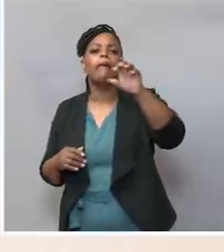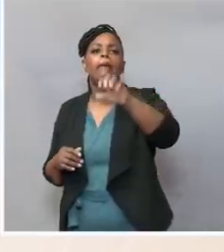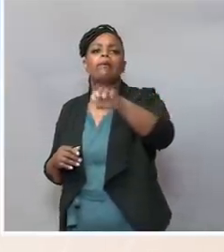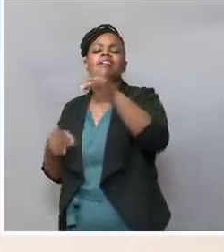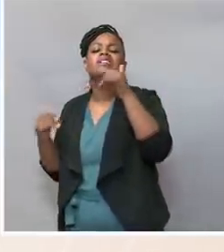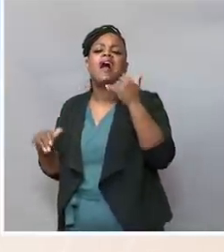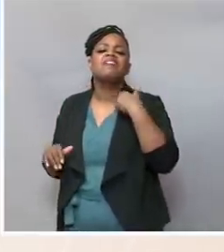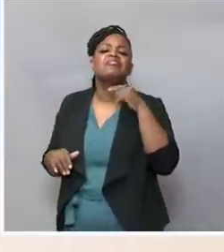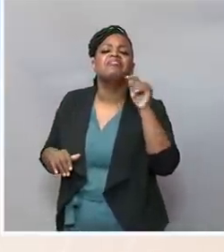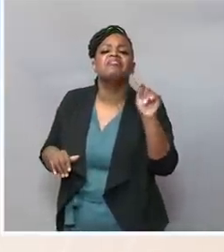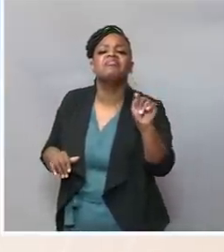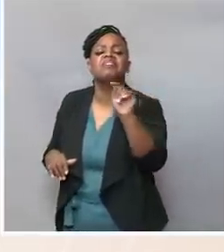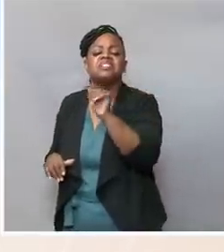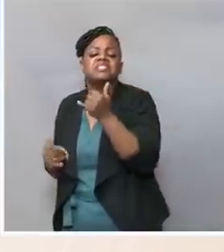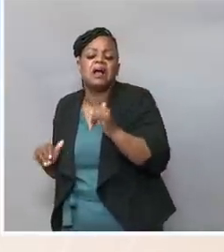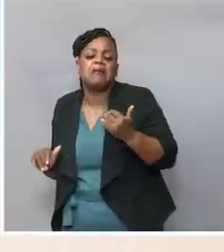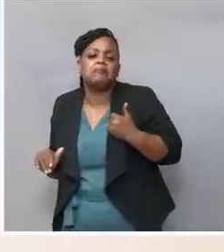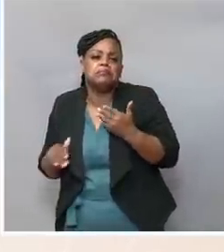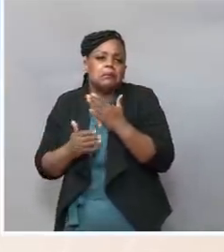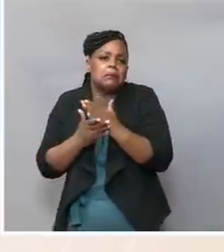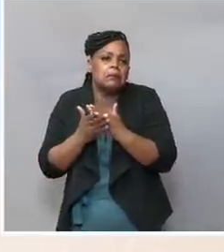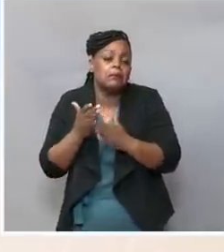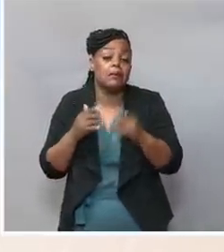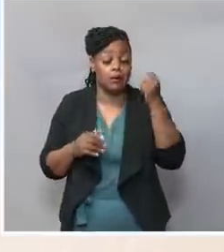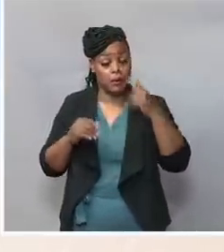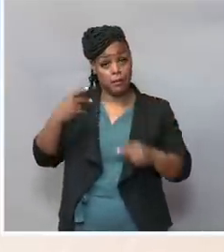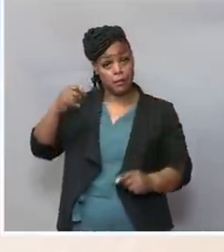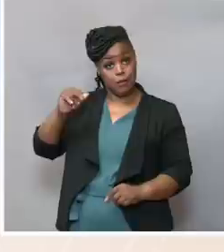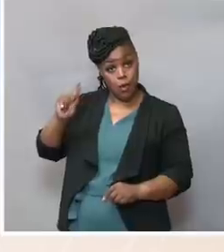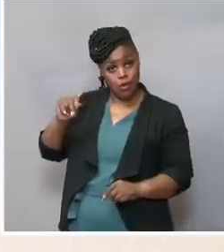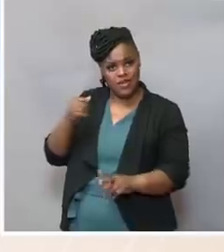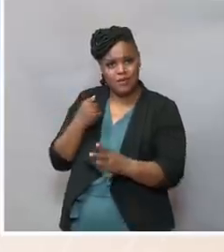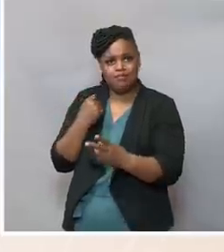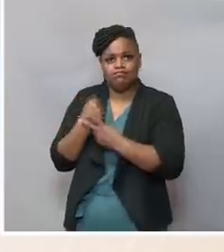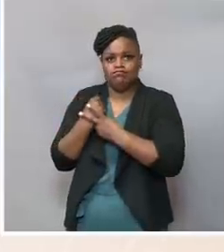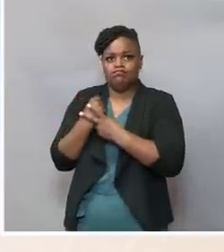The National Park Service leverages its resources, expertise,